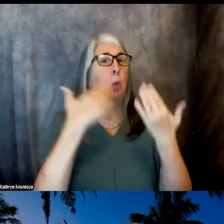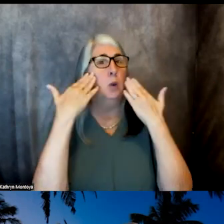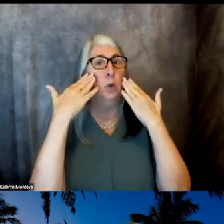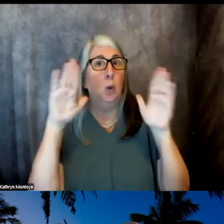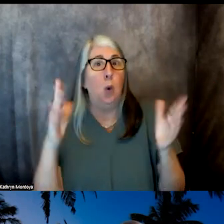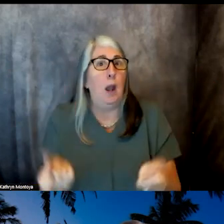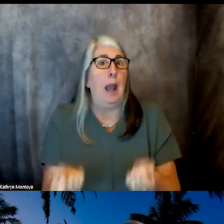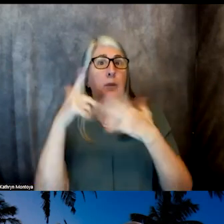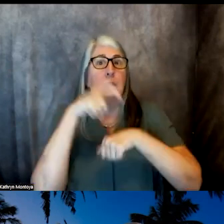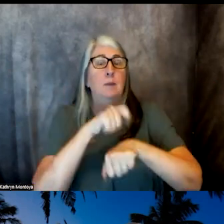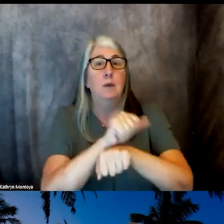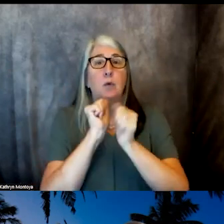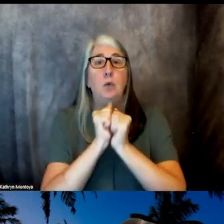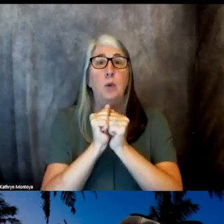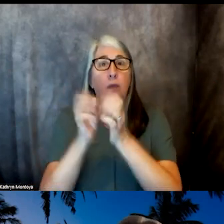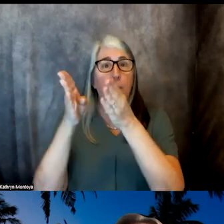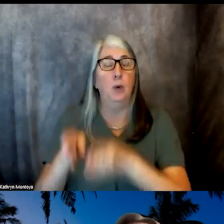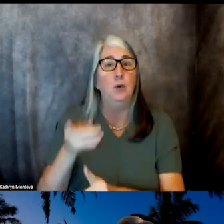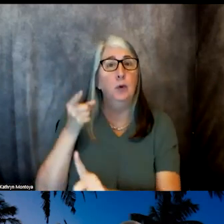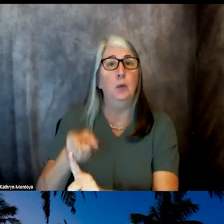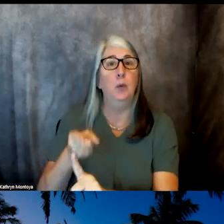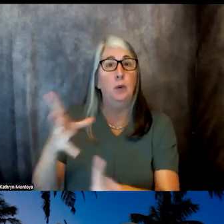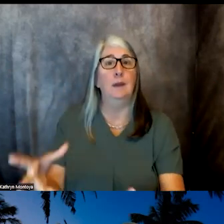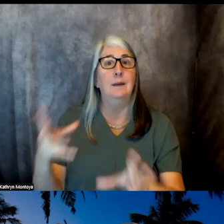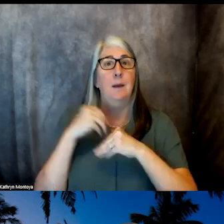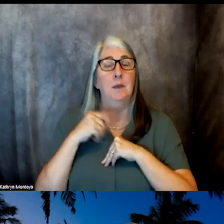HAVE WORKED WITH SO MANY PEOPLE THAT ARE ACCEPTED INTO A JOB AND